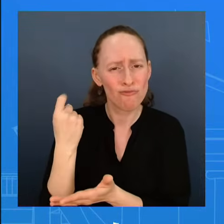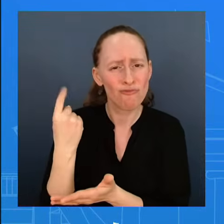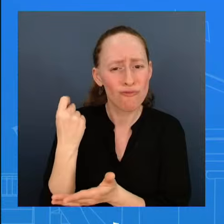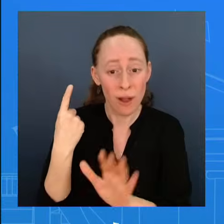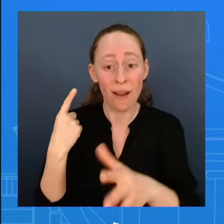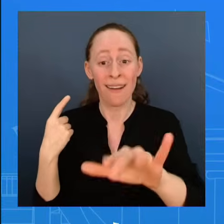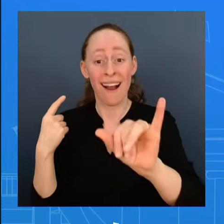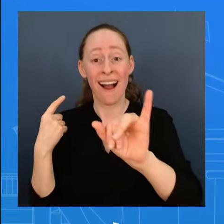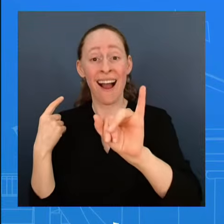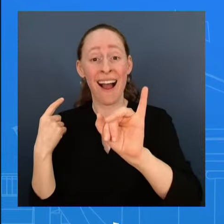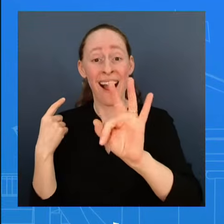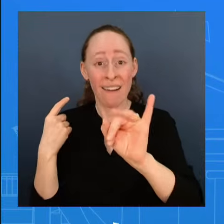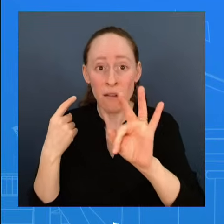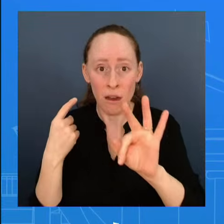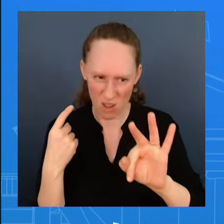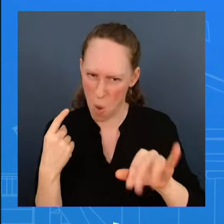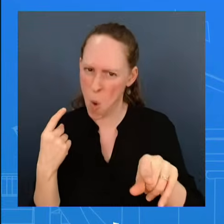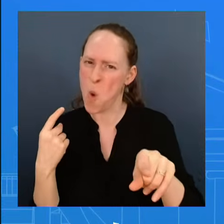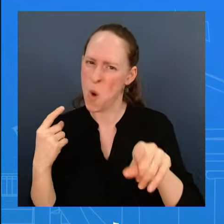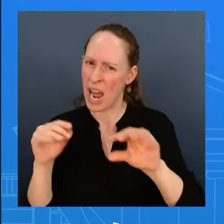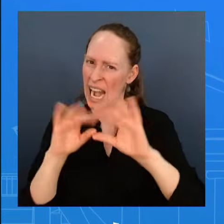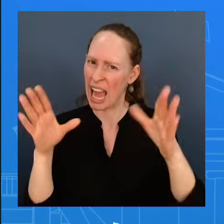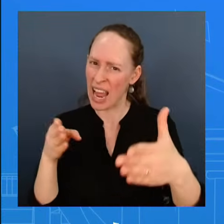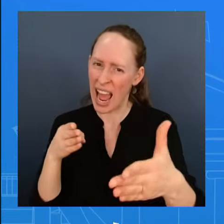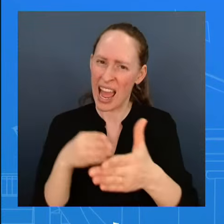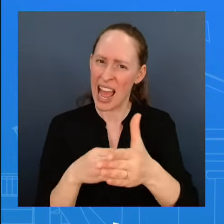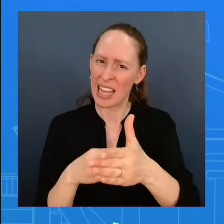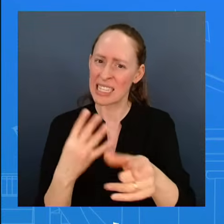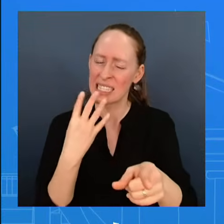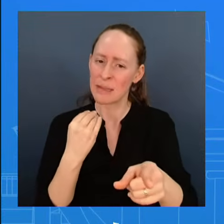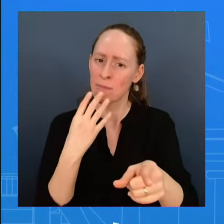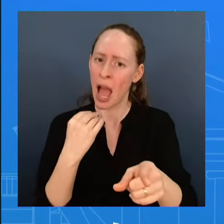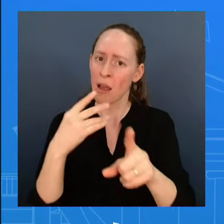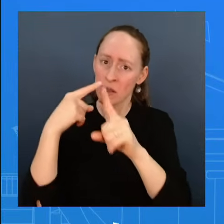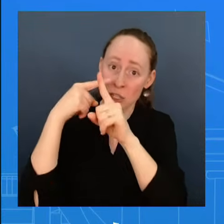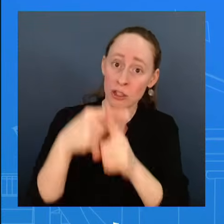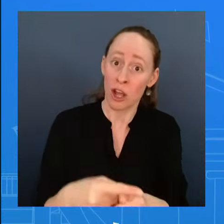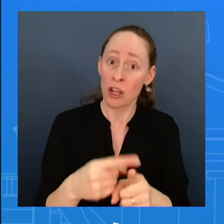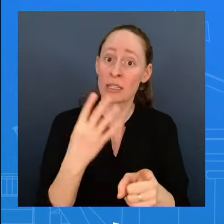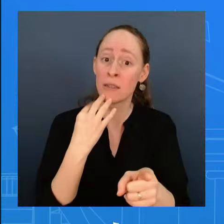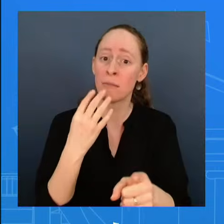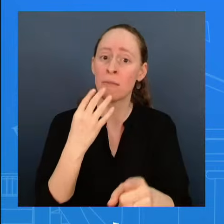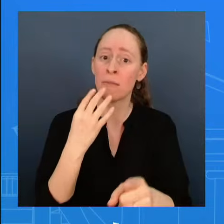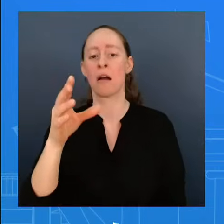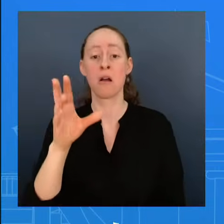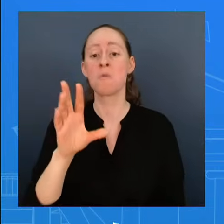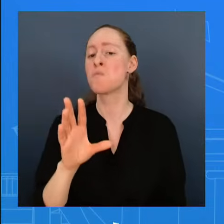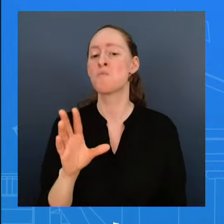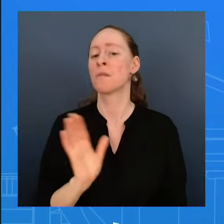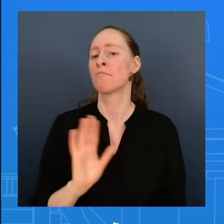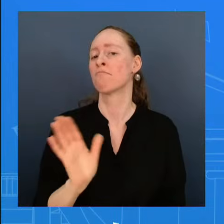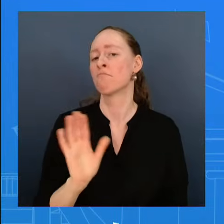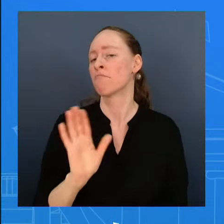that we are hearing, that we are seeing -- the hate. That's something that we have done -- not just throughout this administration -- this President has done that throughout his --